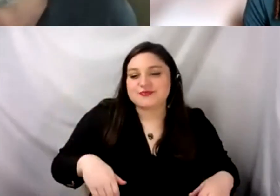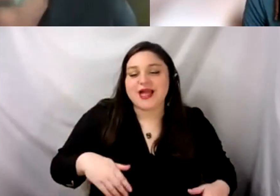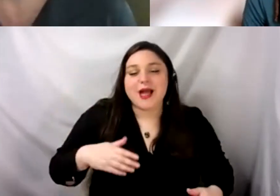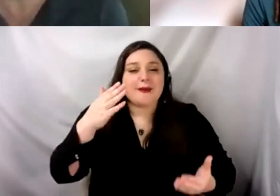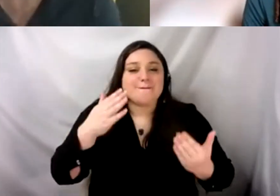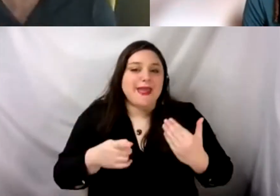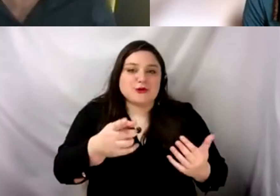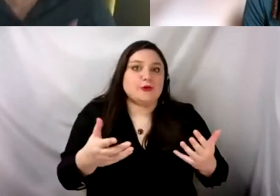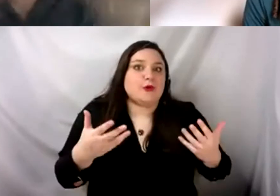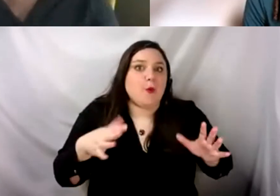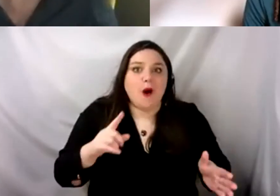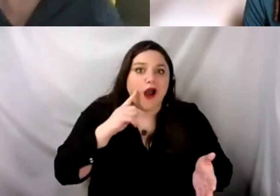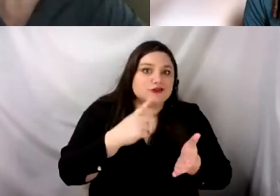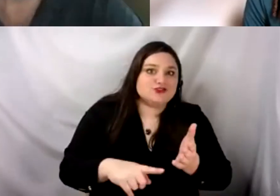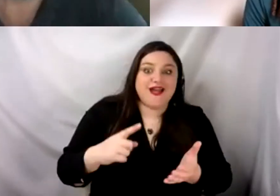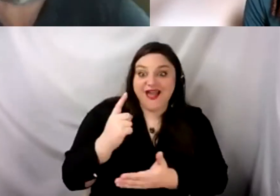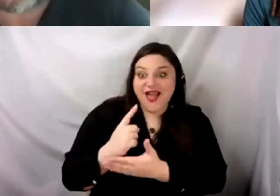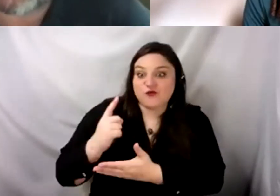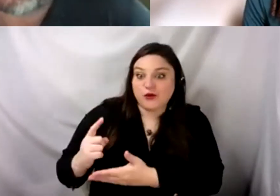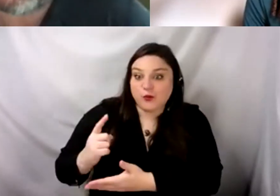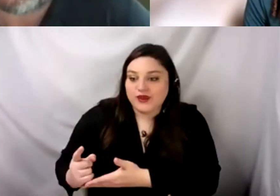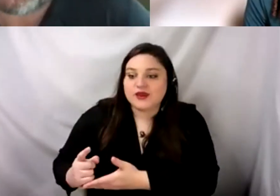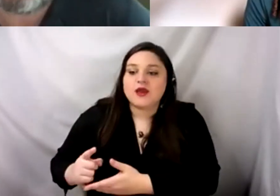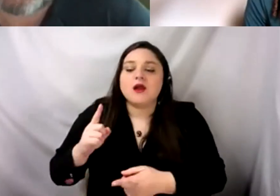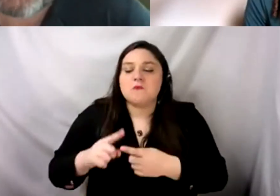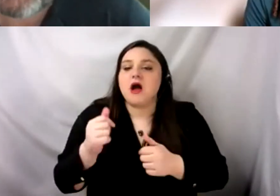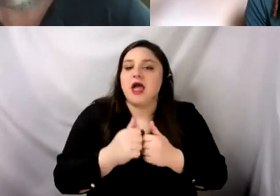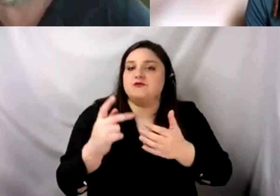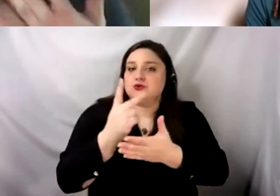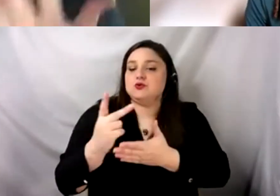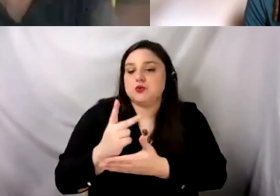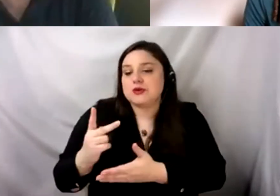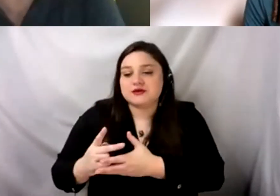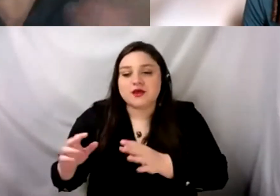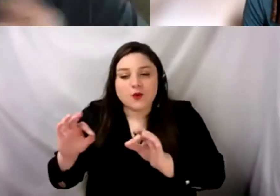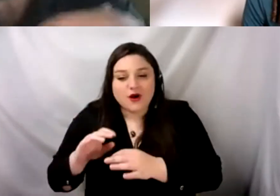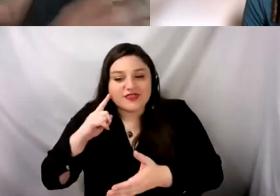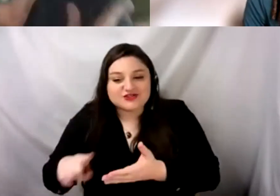see. But check it if you have questions. I'm saying don't print it out and